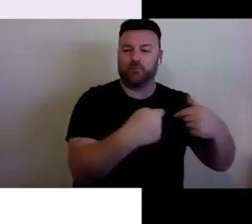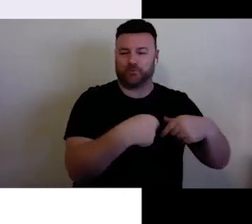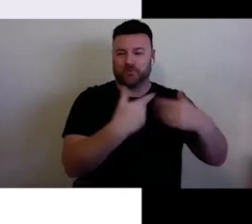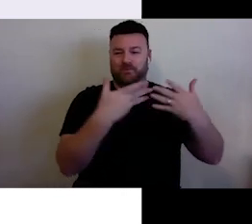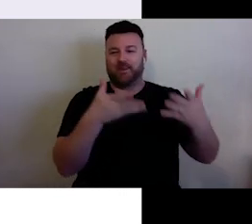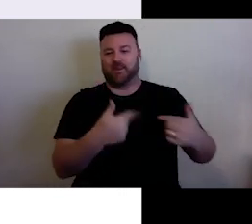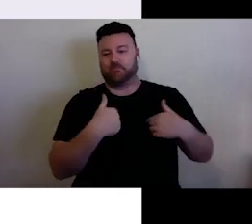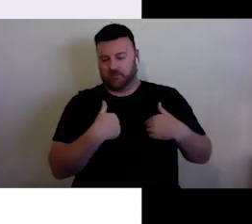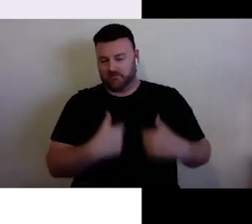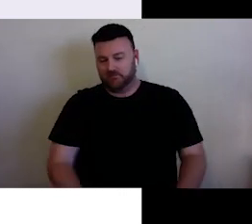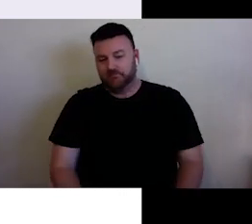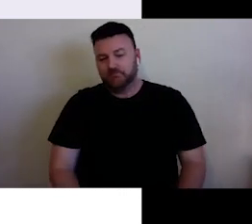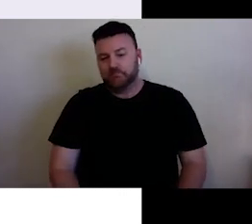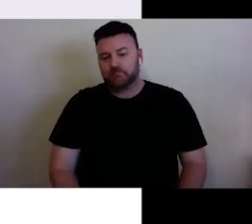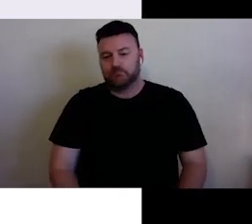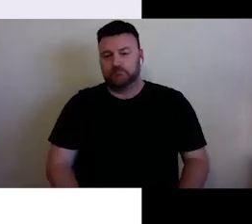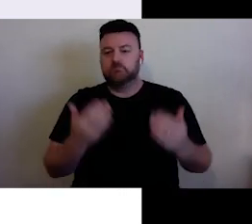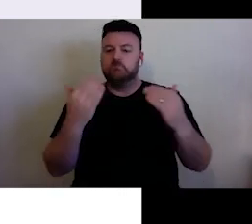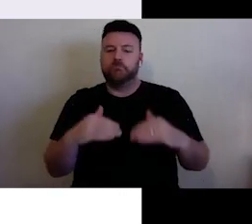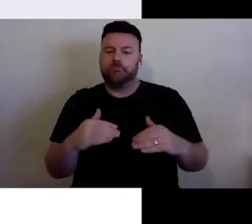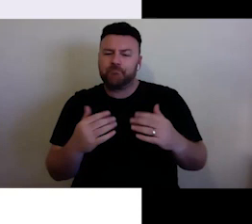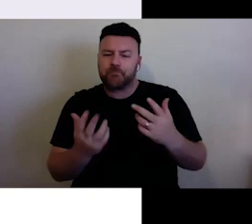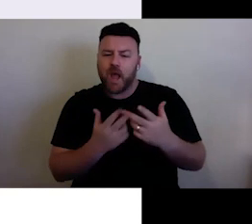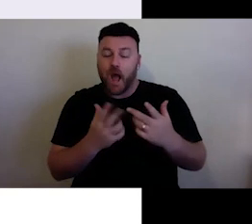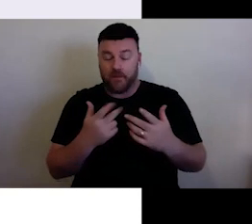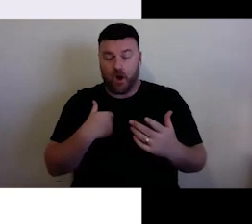clearance of that. Then the other one that I'm recommending is the use